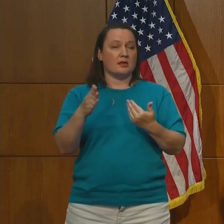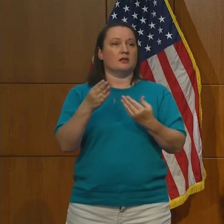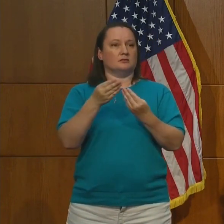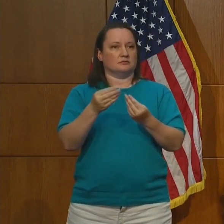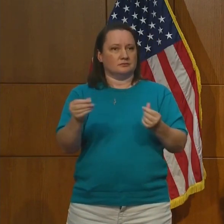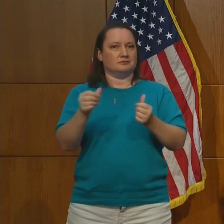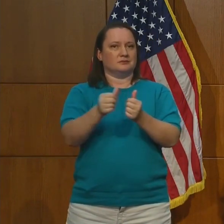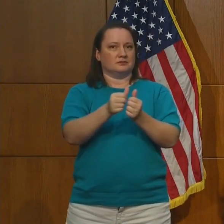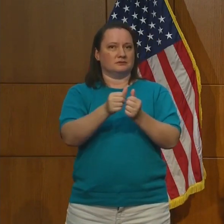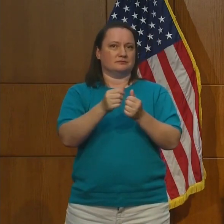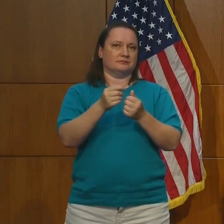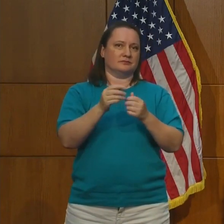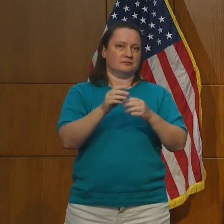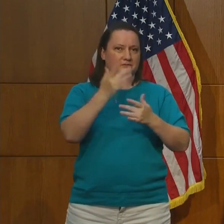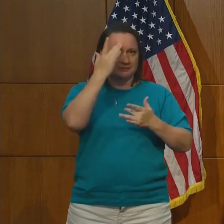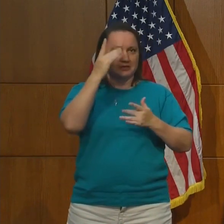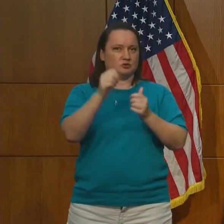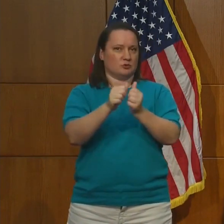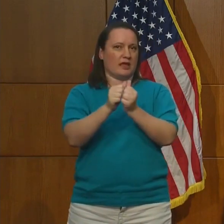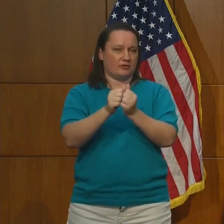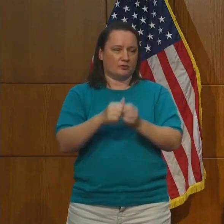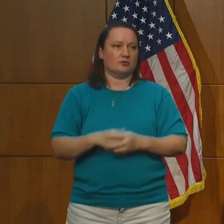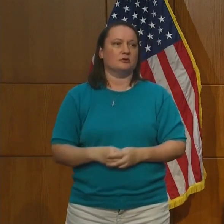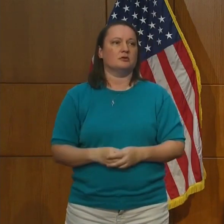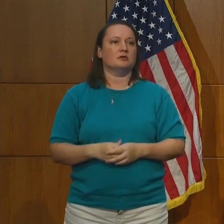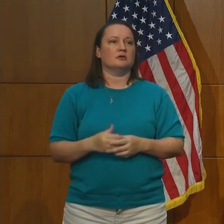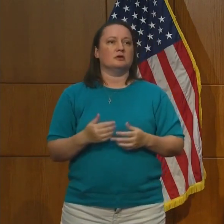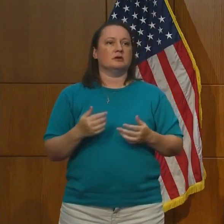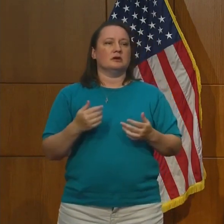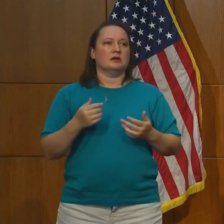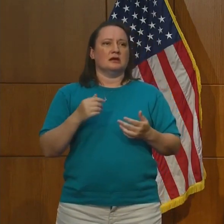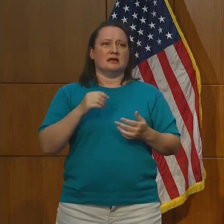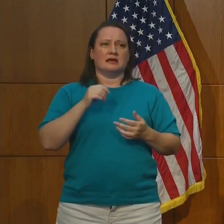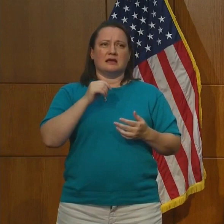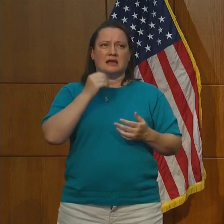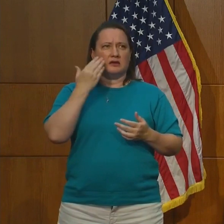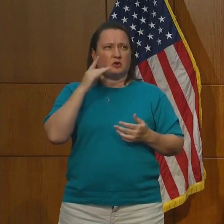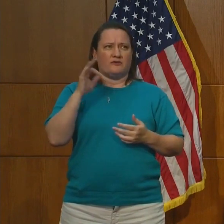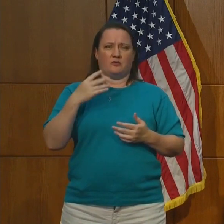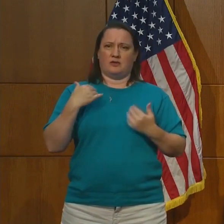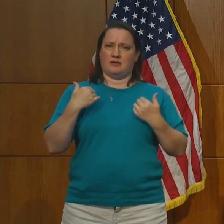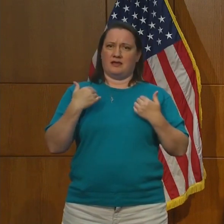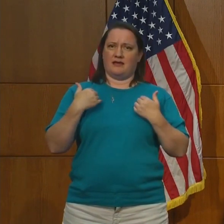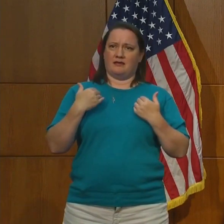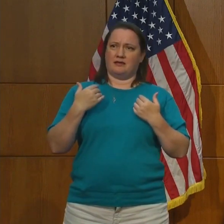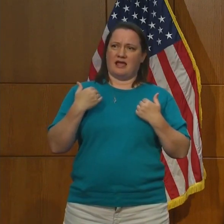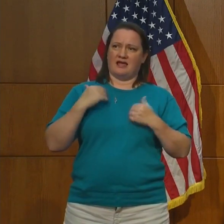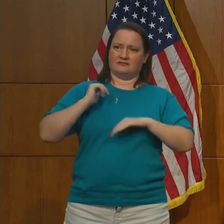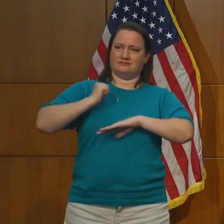CARE OF YOUR YOURSELF YOUR FAMILY NEIGHBORS ENOUGH AS I'VE SAID WE'RE GONNA GET THROUGH